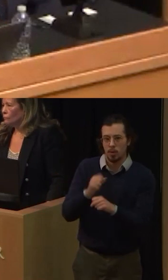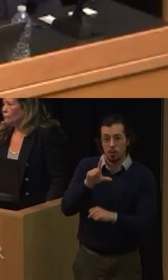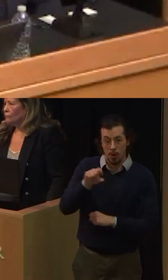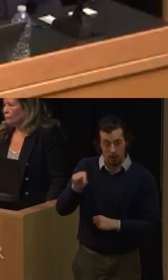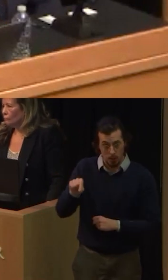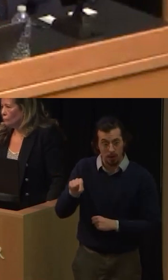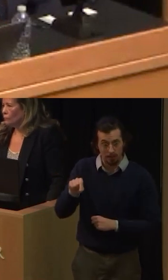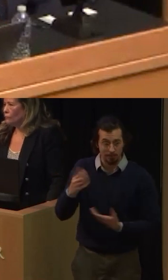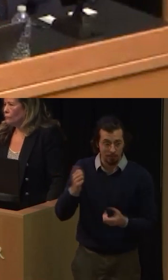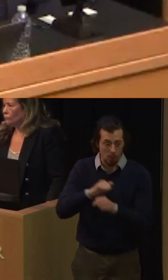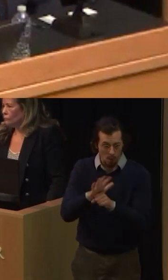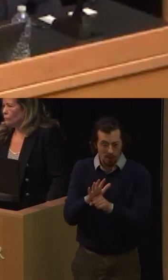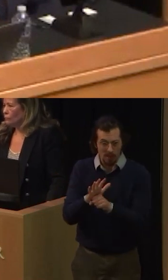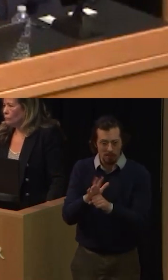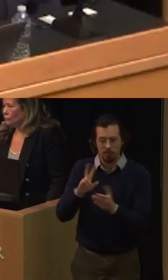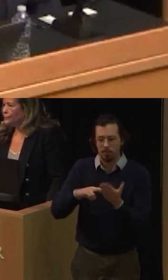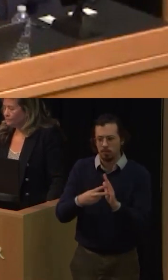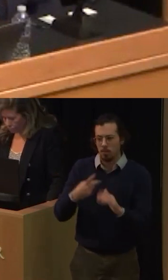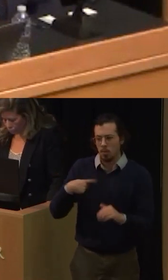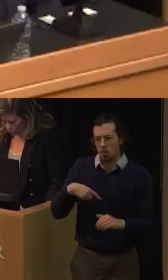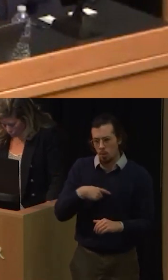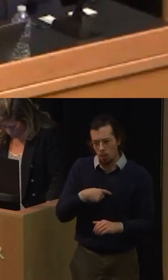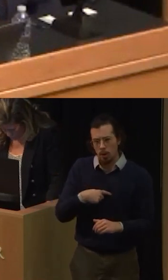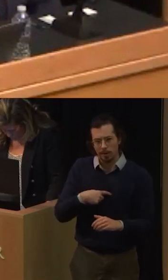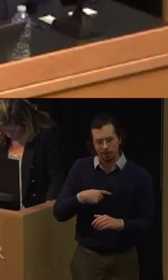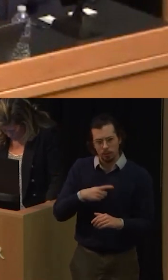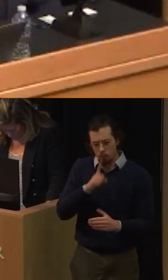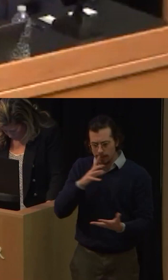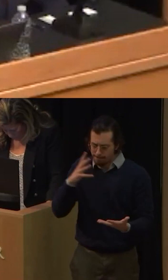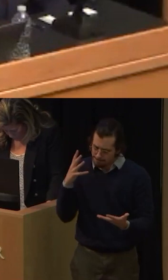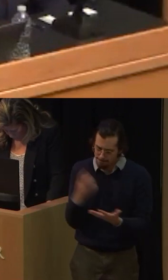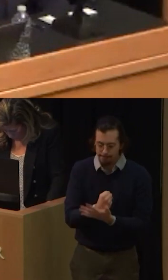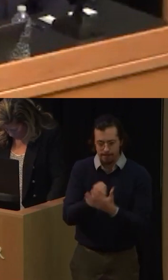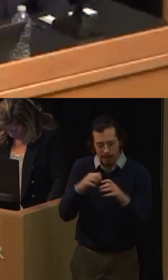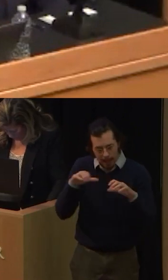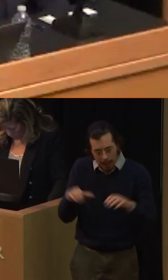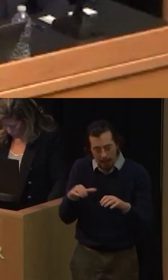is we have taken some very, very pointed actions in our equity and anti-racism plan